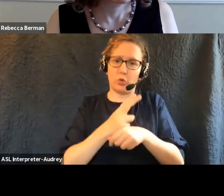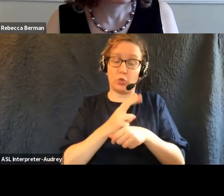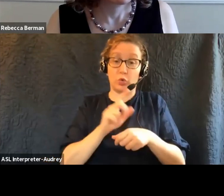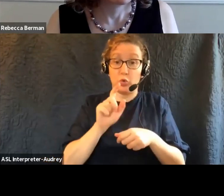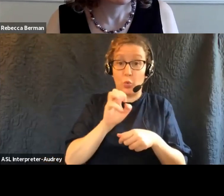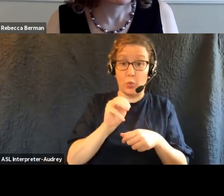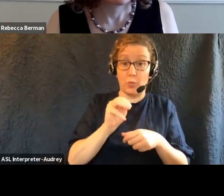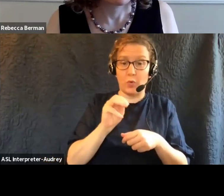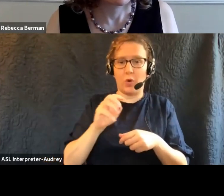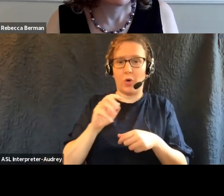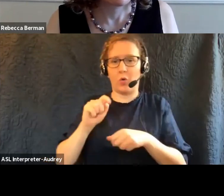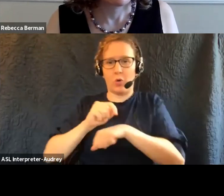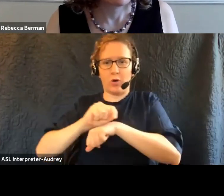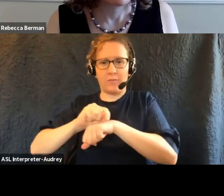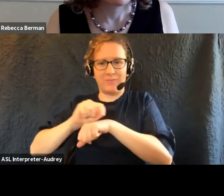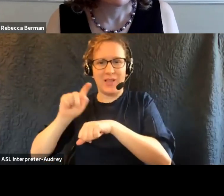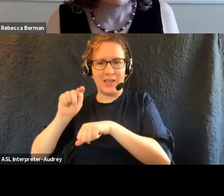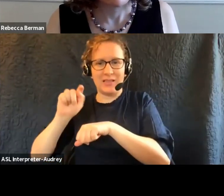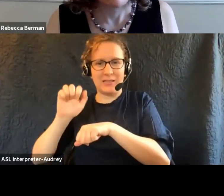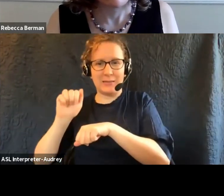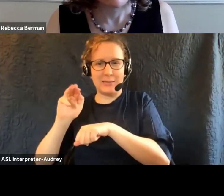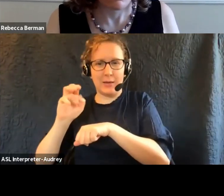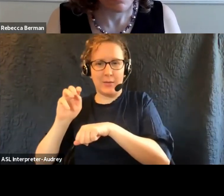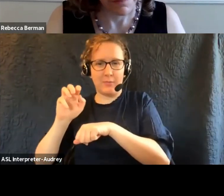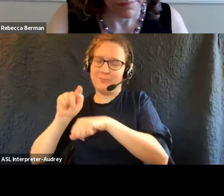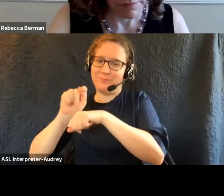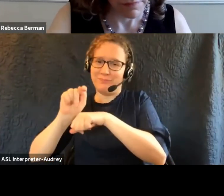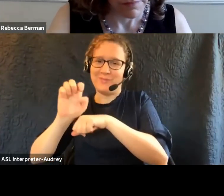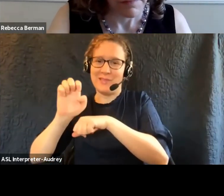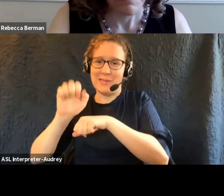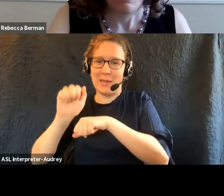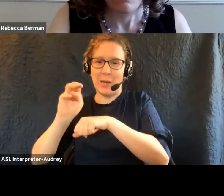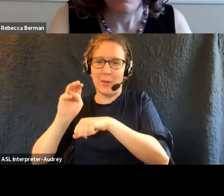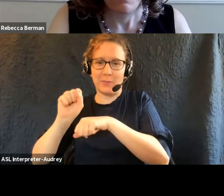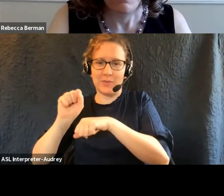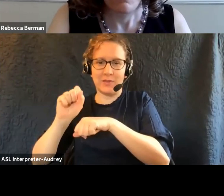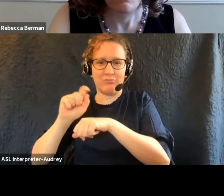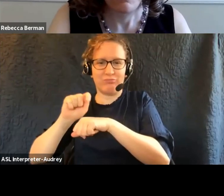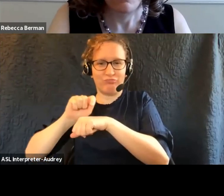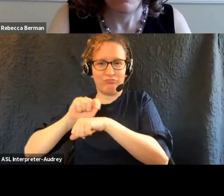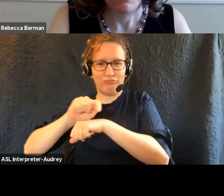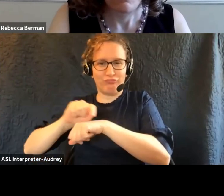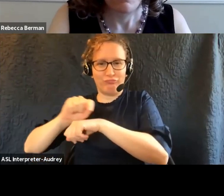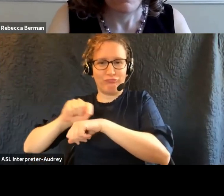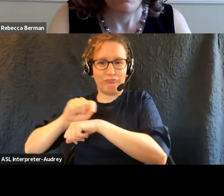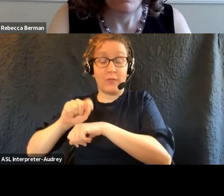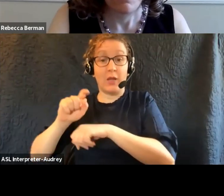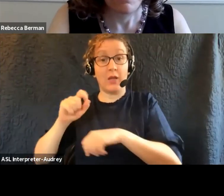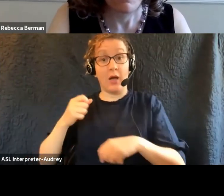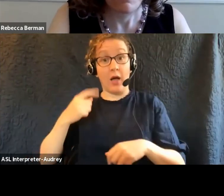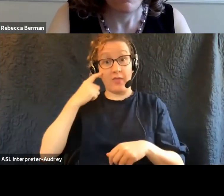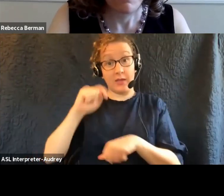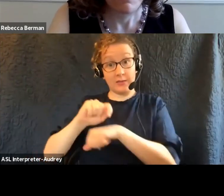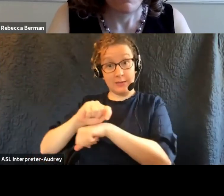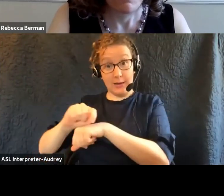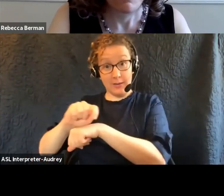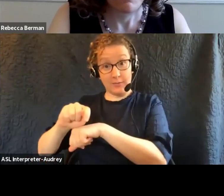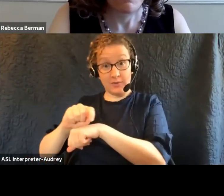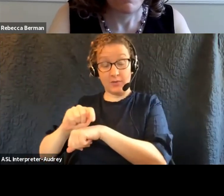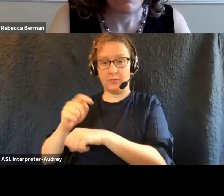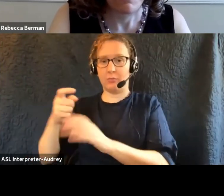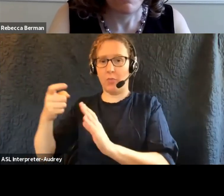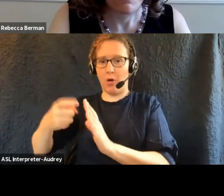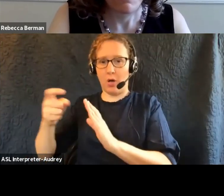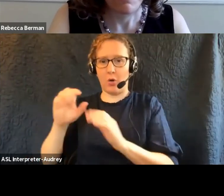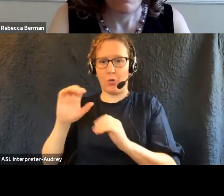One of the things that I think that Teams' auto closed captioning is a little bit